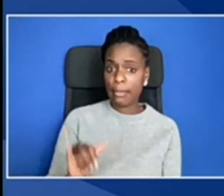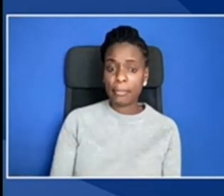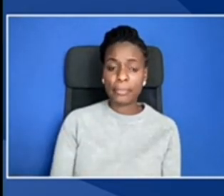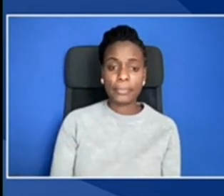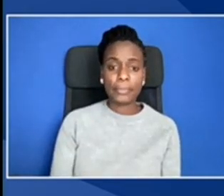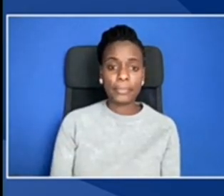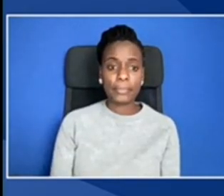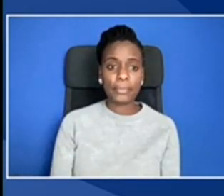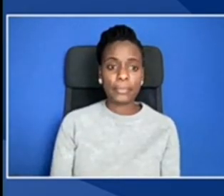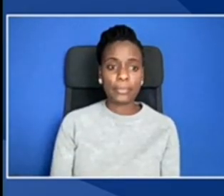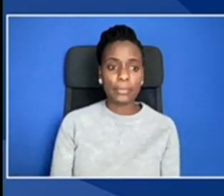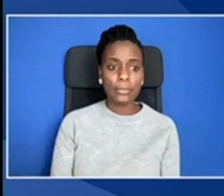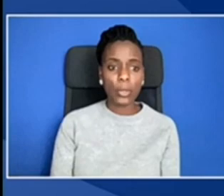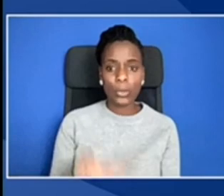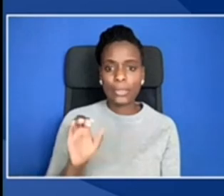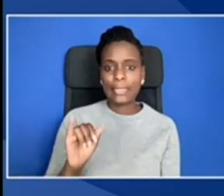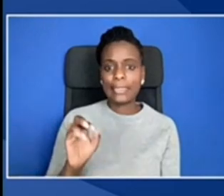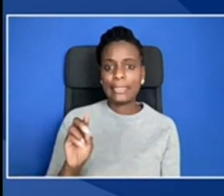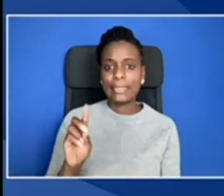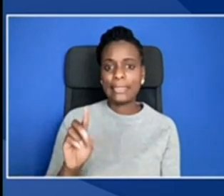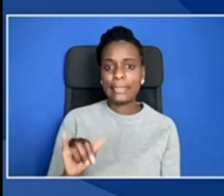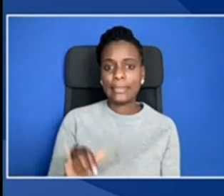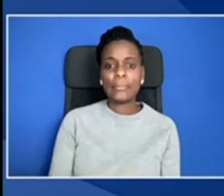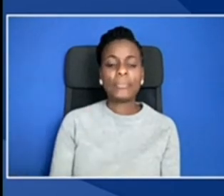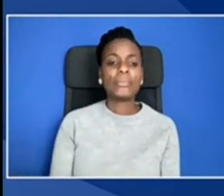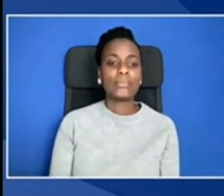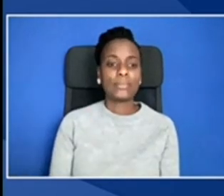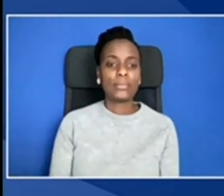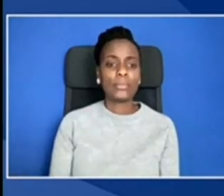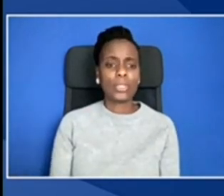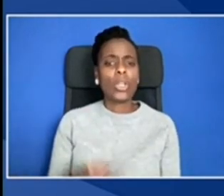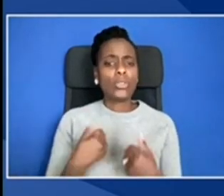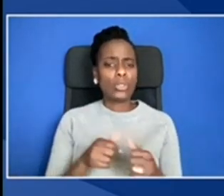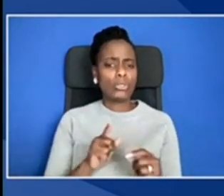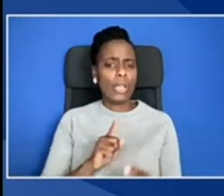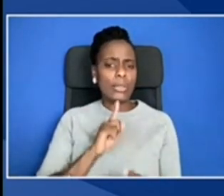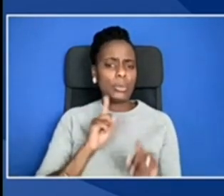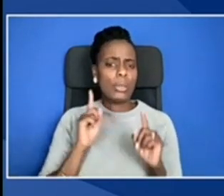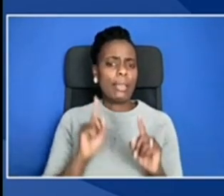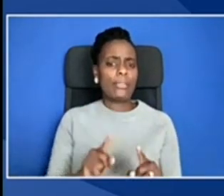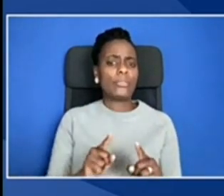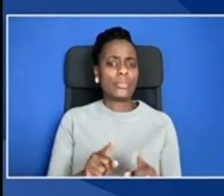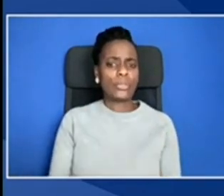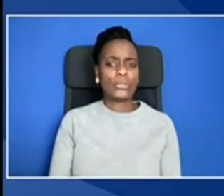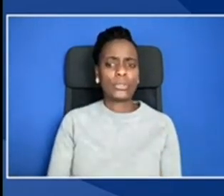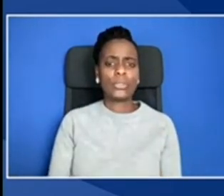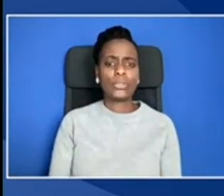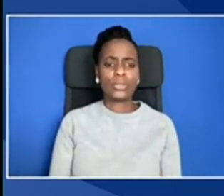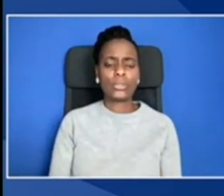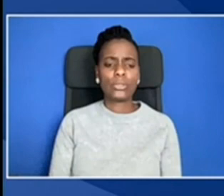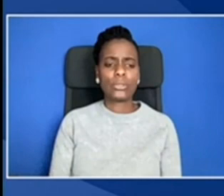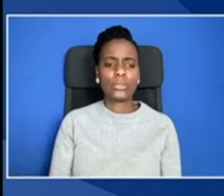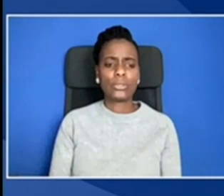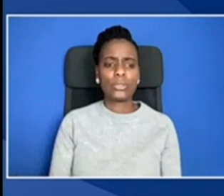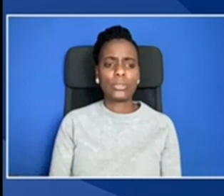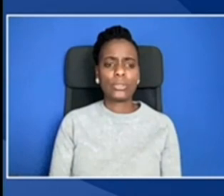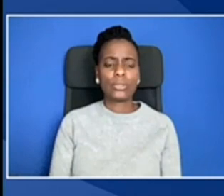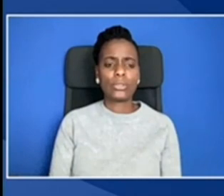Wisdom, I think I'm going to try to answer your question. I'll- I think the questions this afternoon